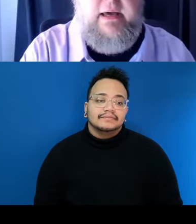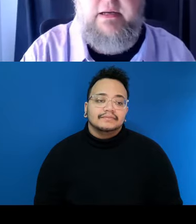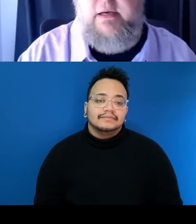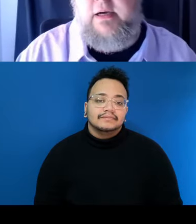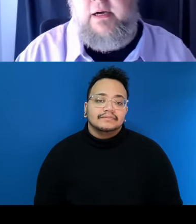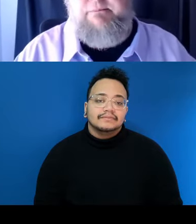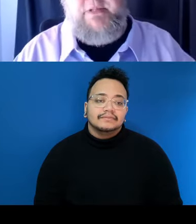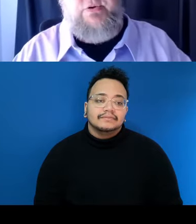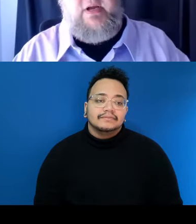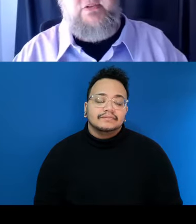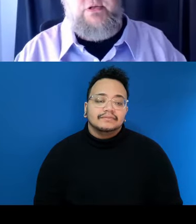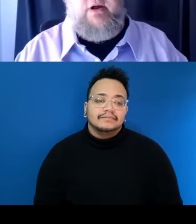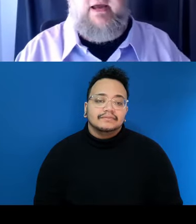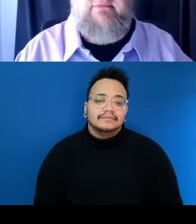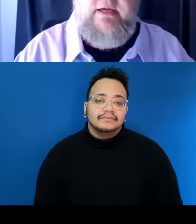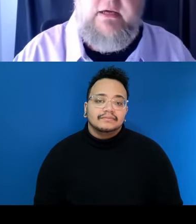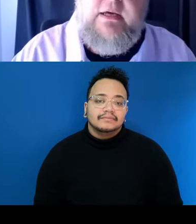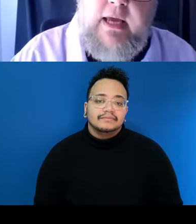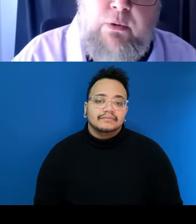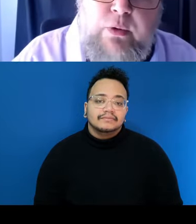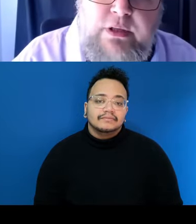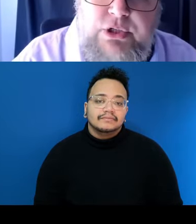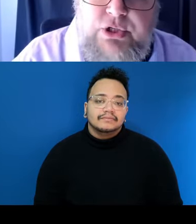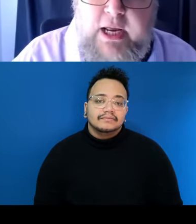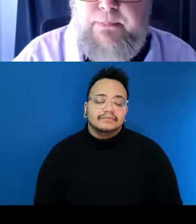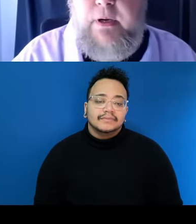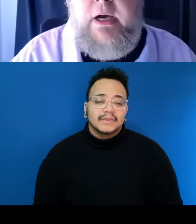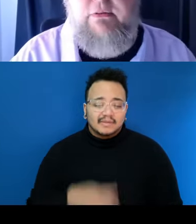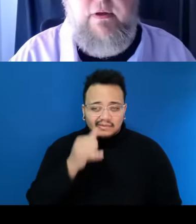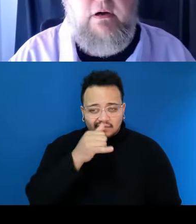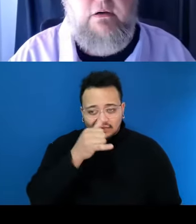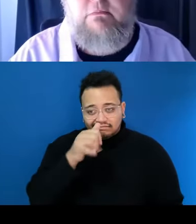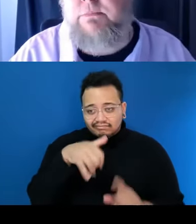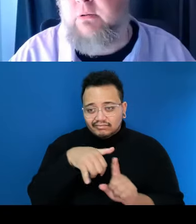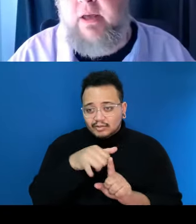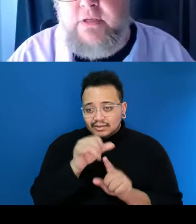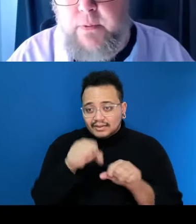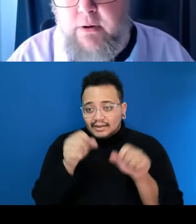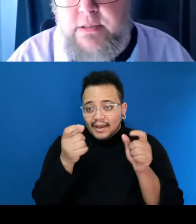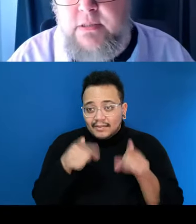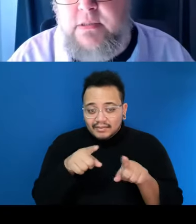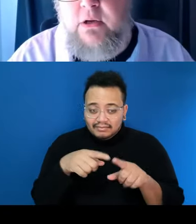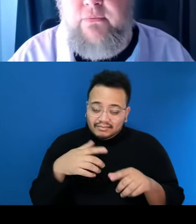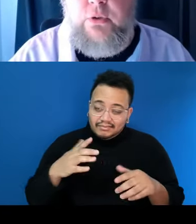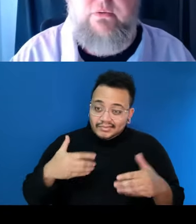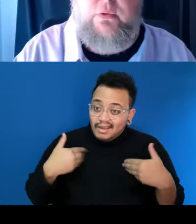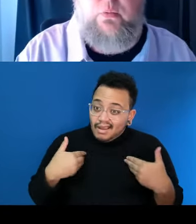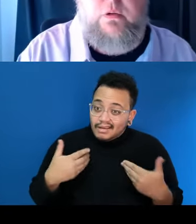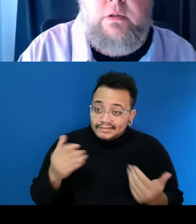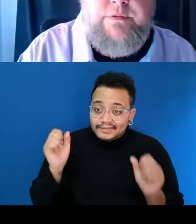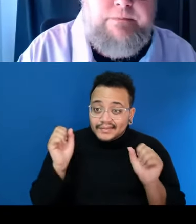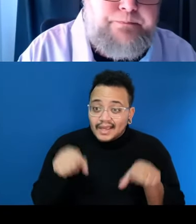that trans folks are having and really shape their life experiences and their view of the world.